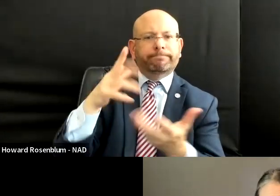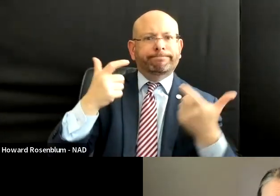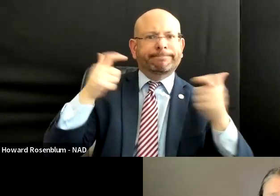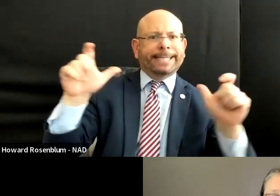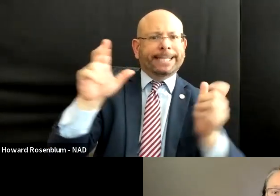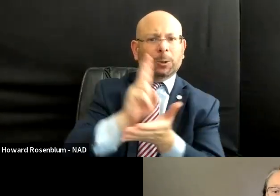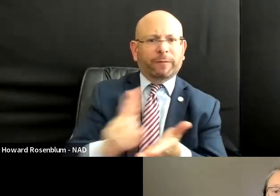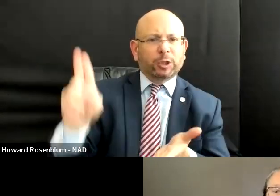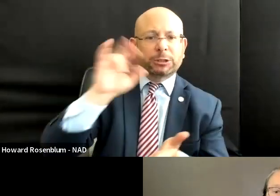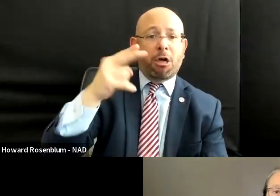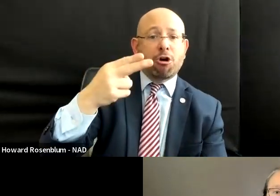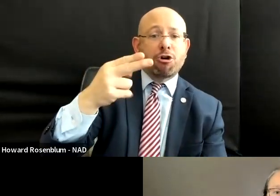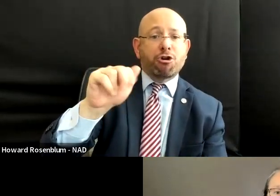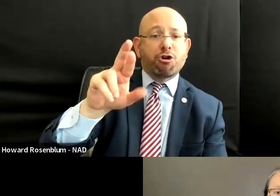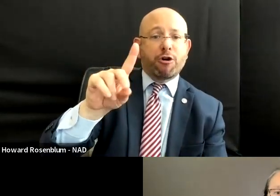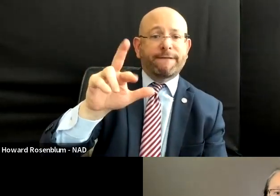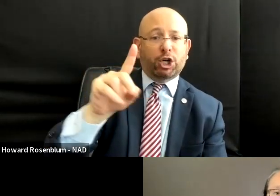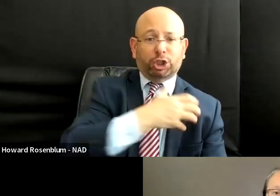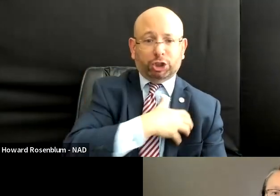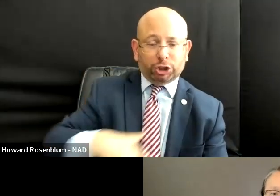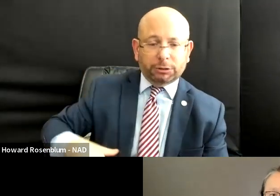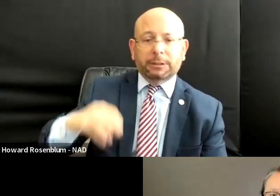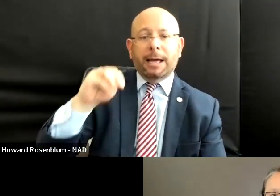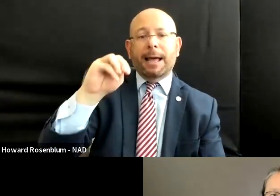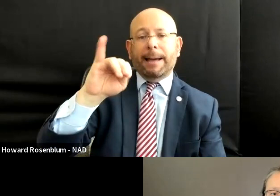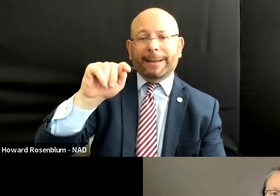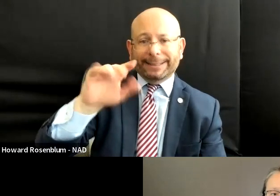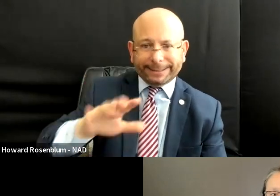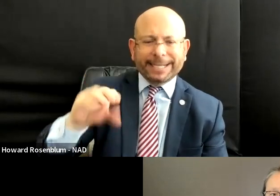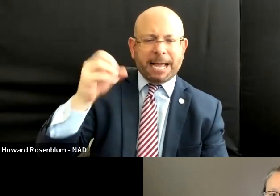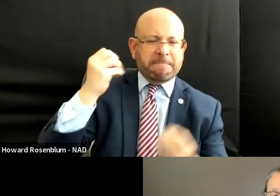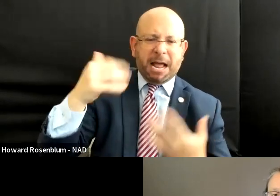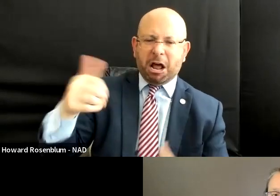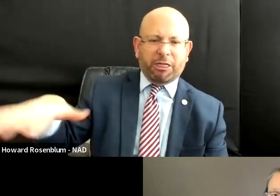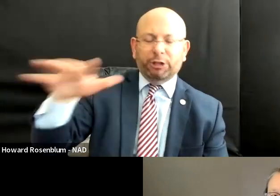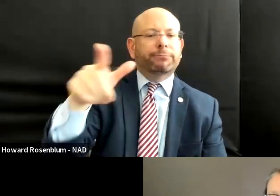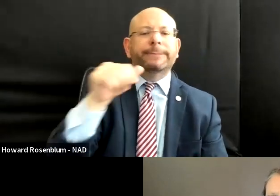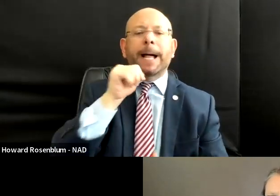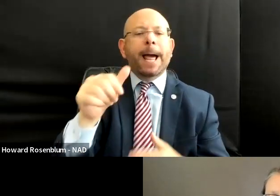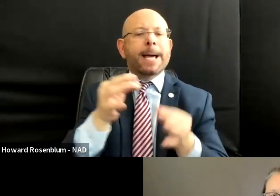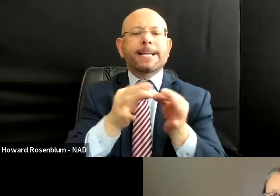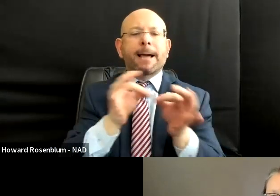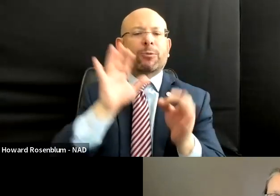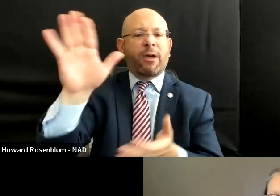not had access to streaming platforms with captions. Oh, it would have